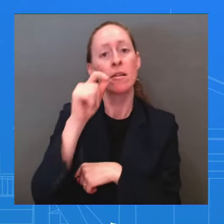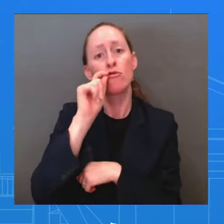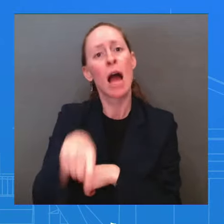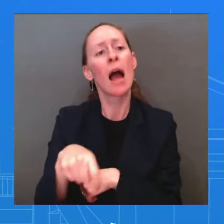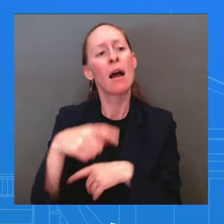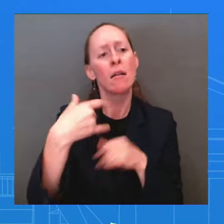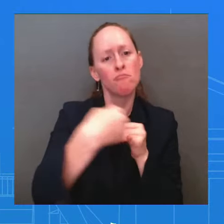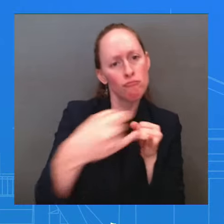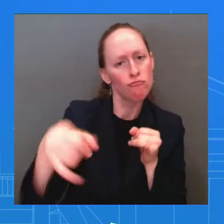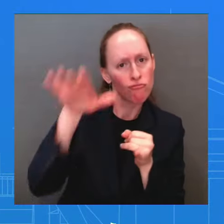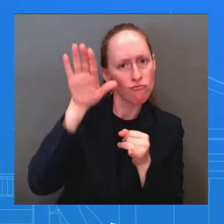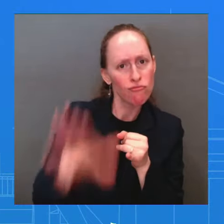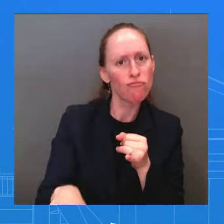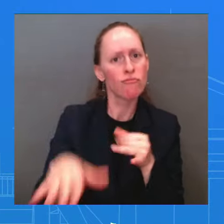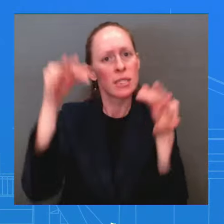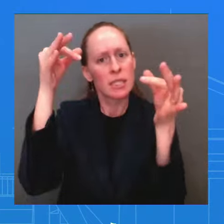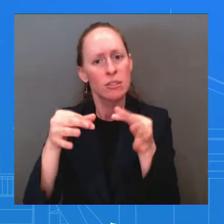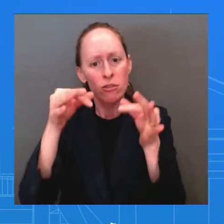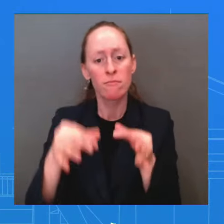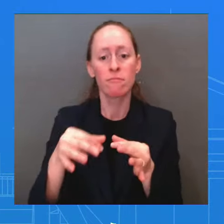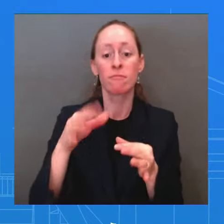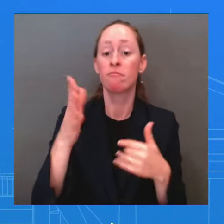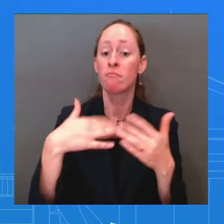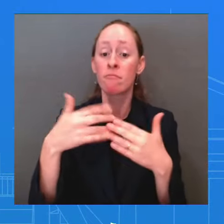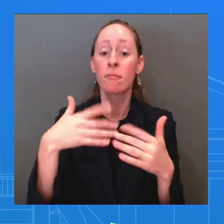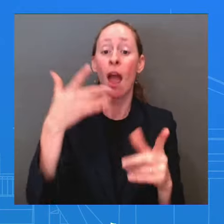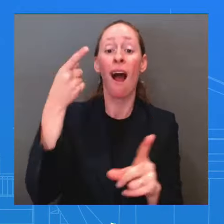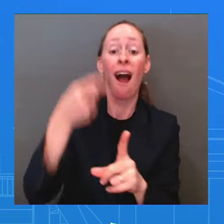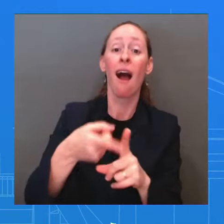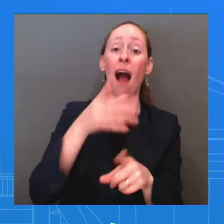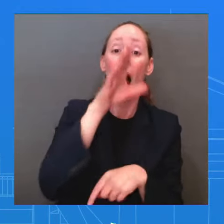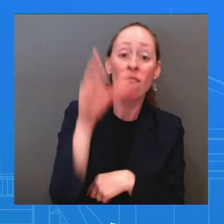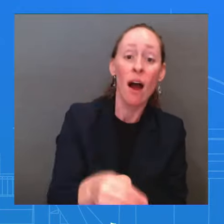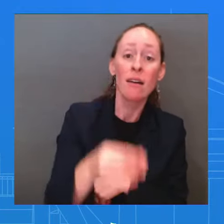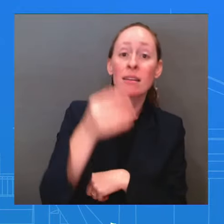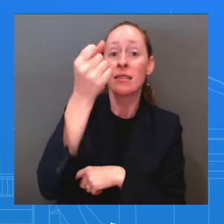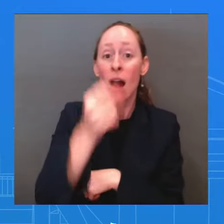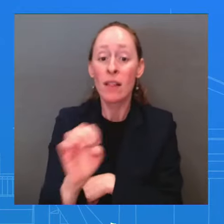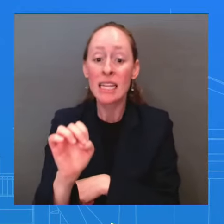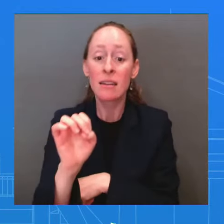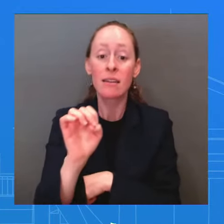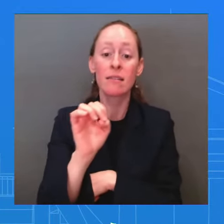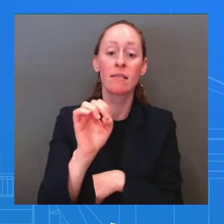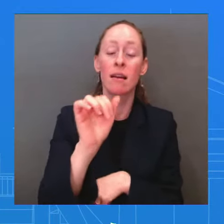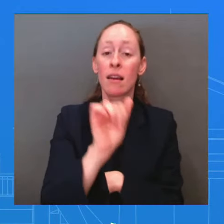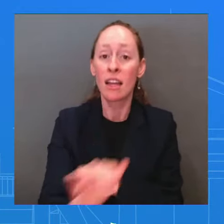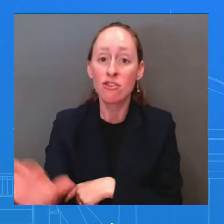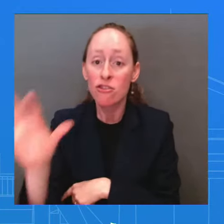and Southeast Asia and Latin America have actually reinforced the idea that they're not just generically calling for peace,